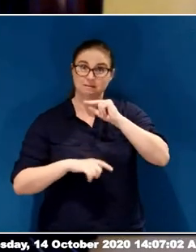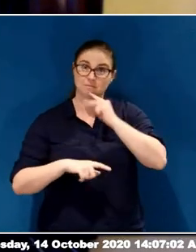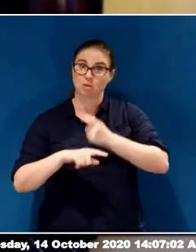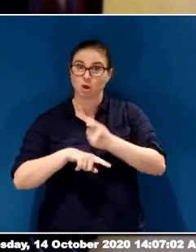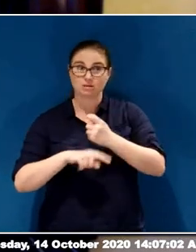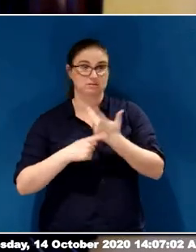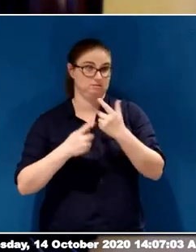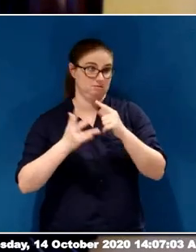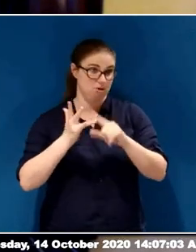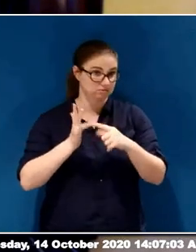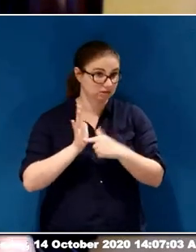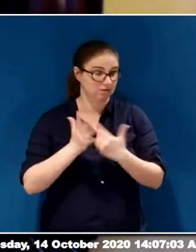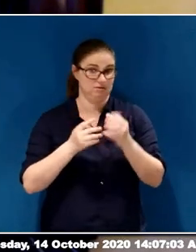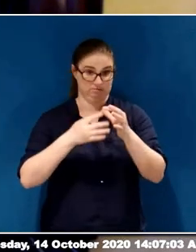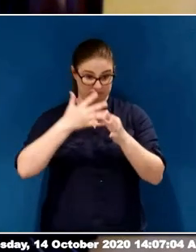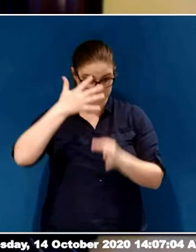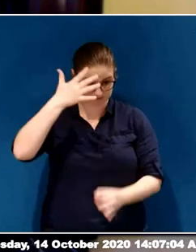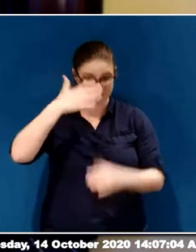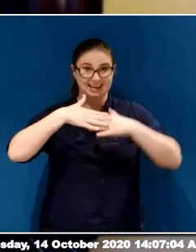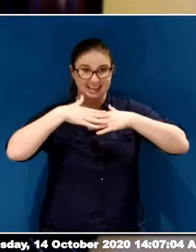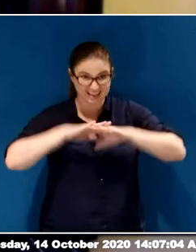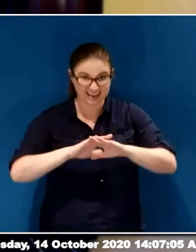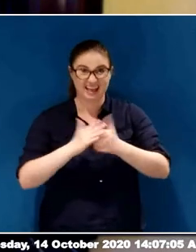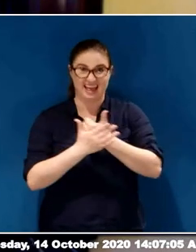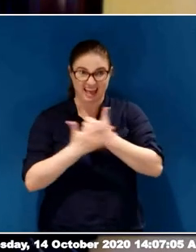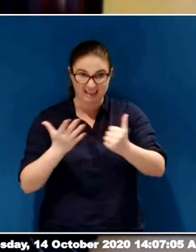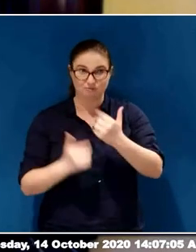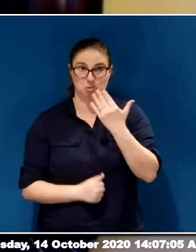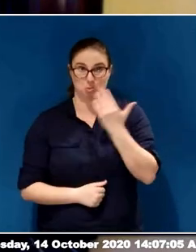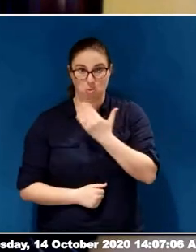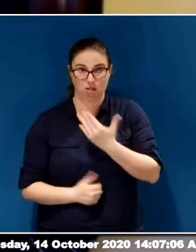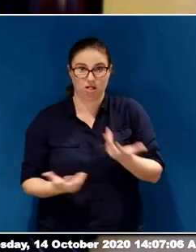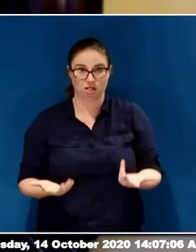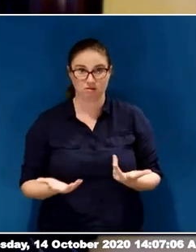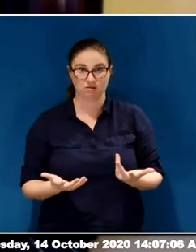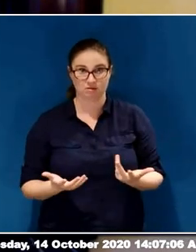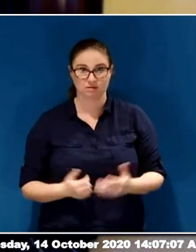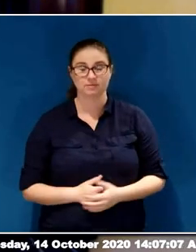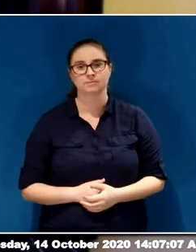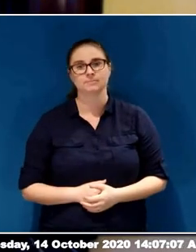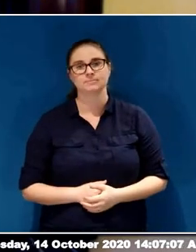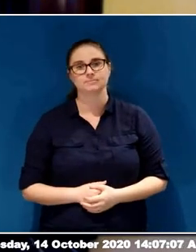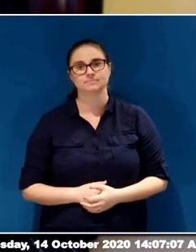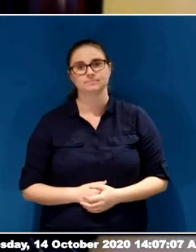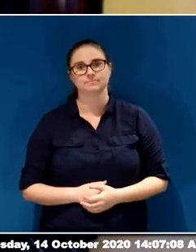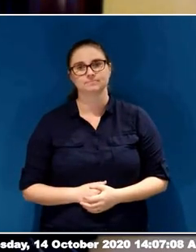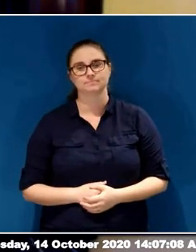redeployment of the existing resources in a system and a removal of those push